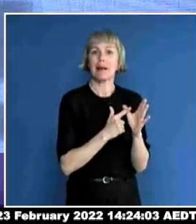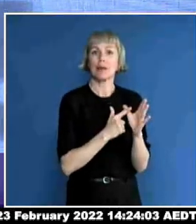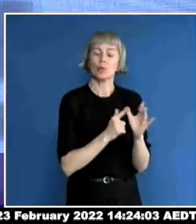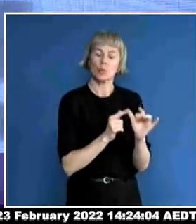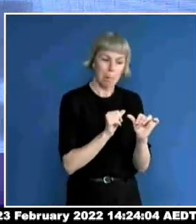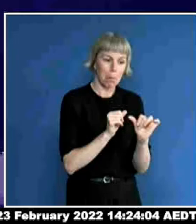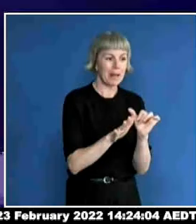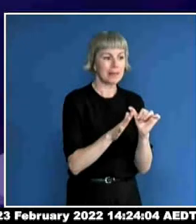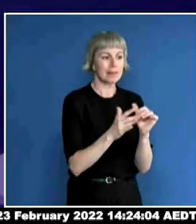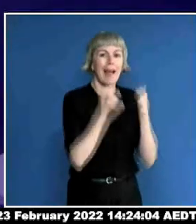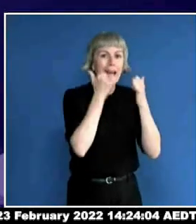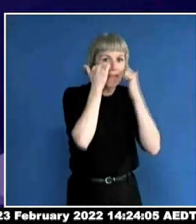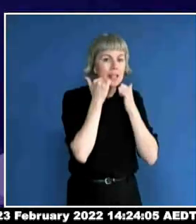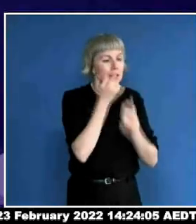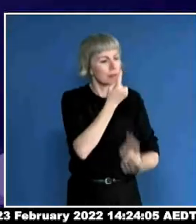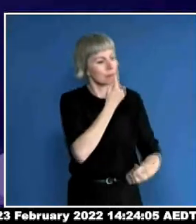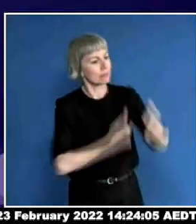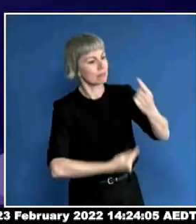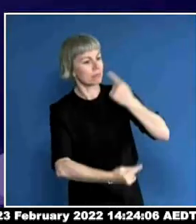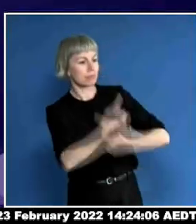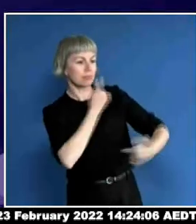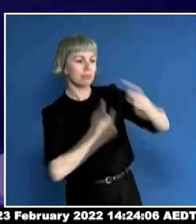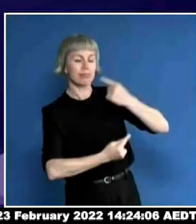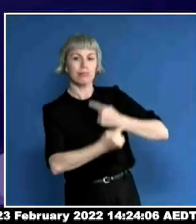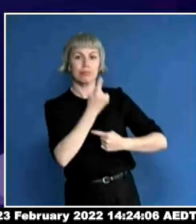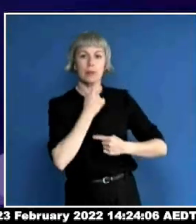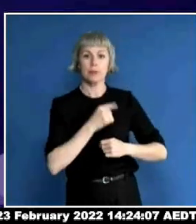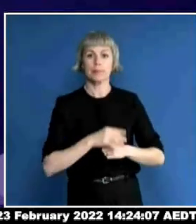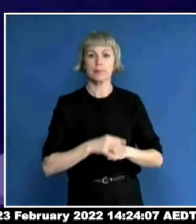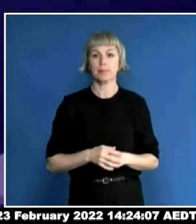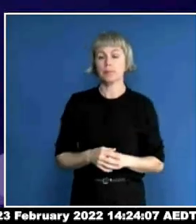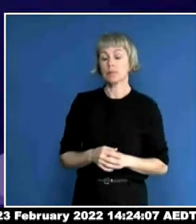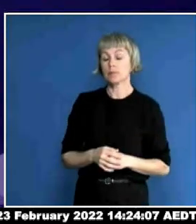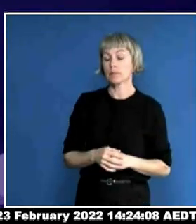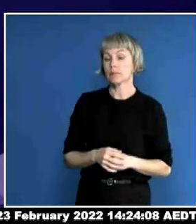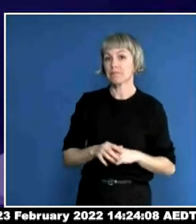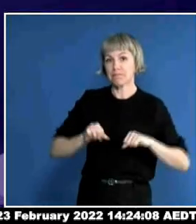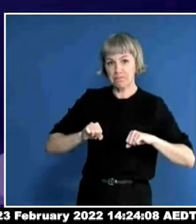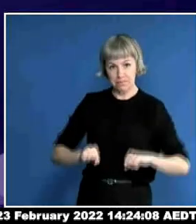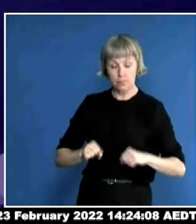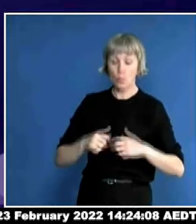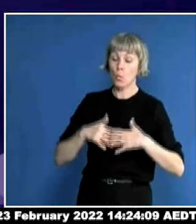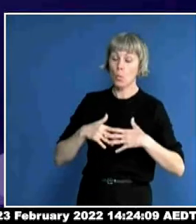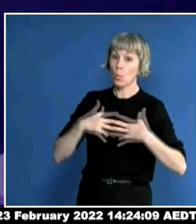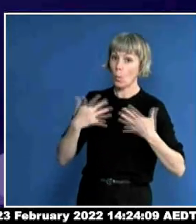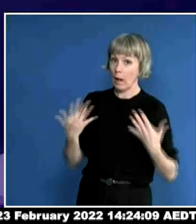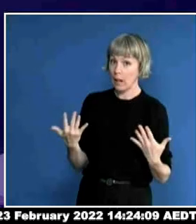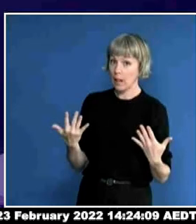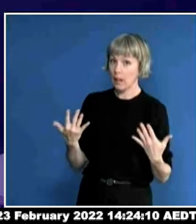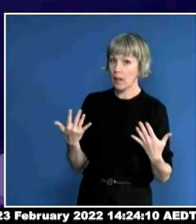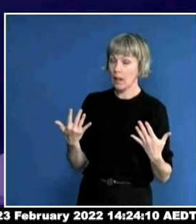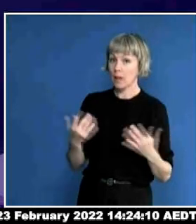Well, it's a matter in the end, I think, for you, but I can see sometimes that Mzia would like to say something.